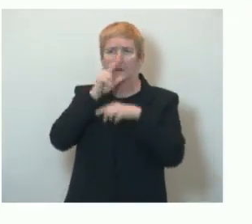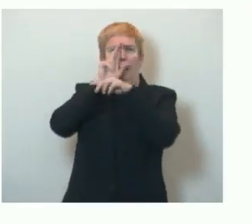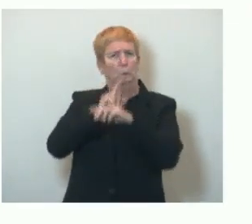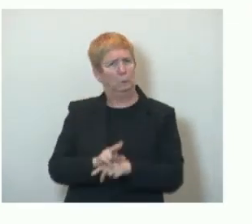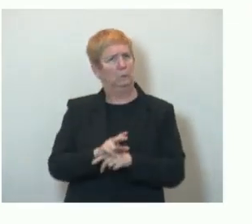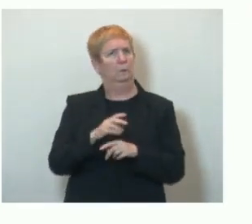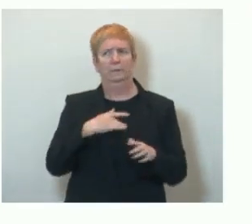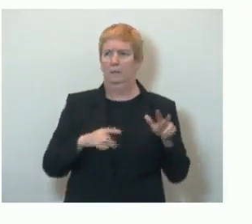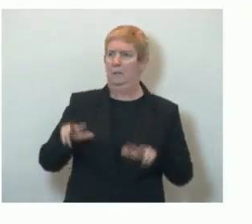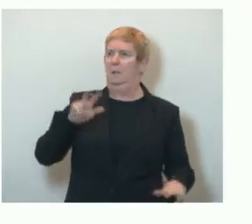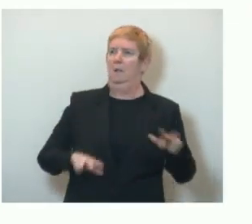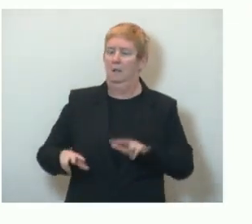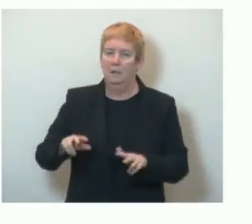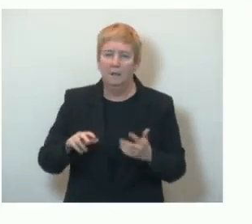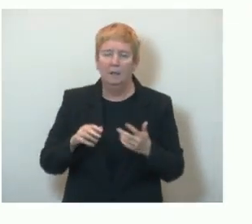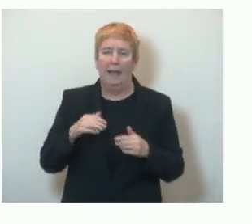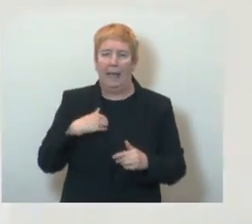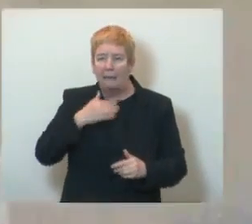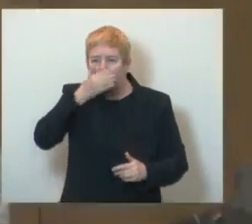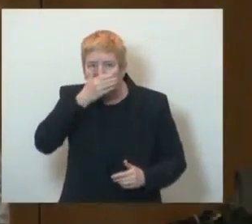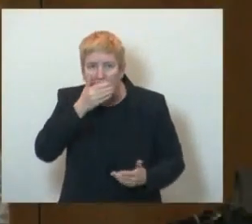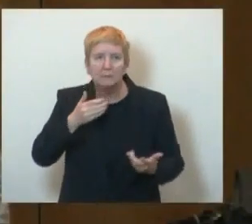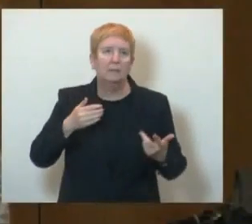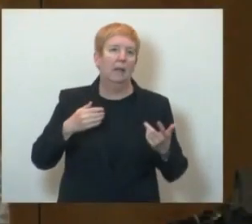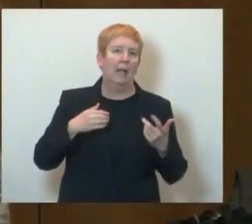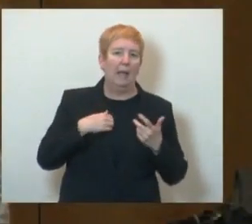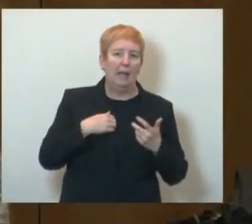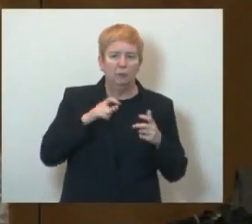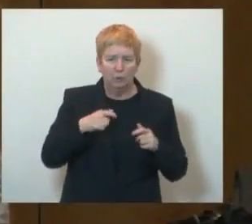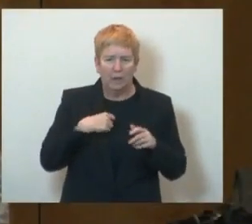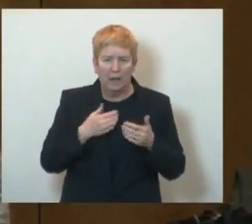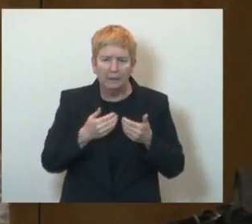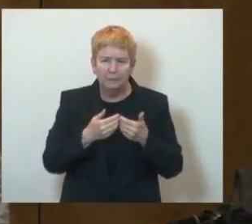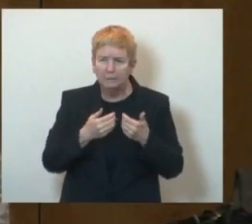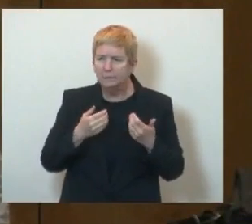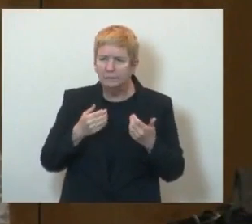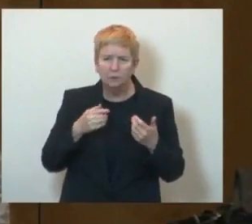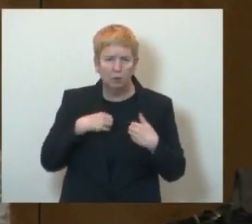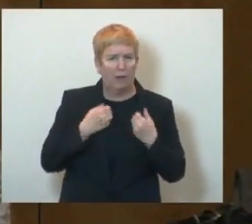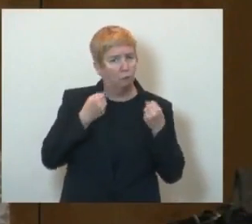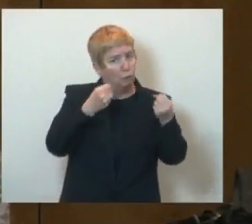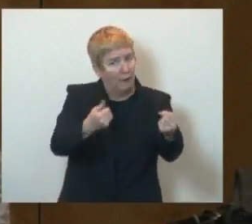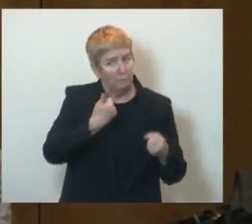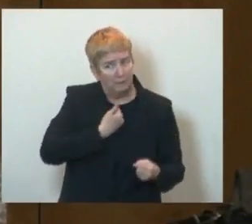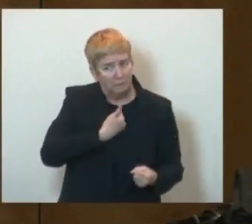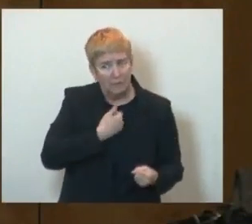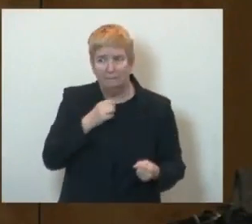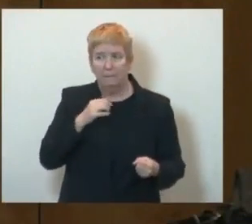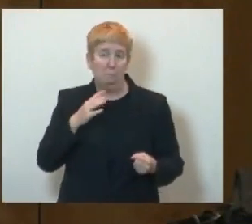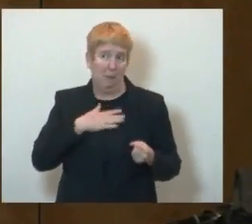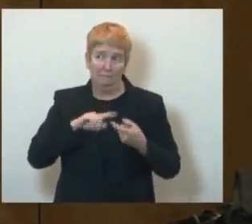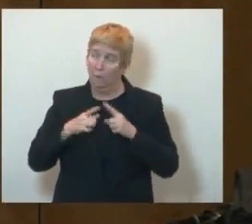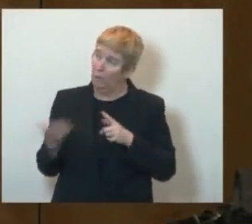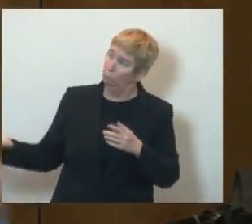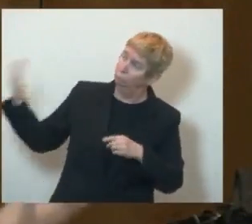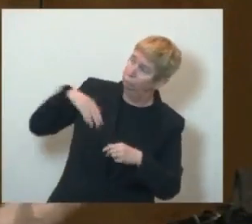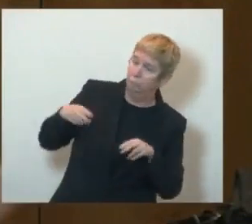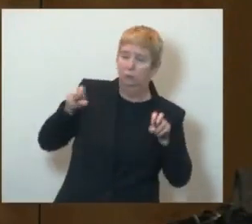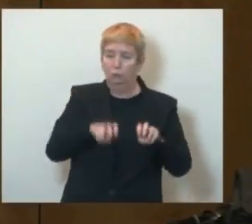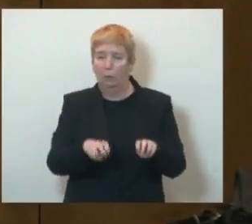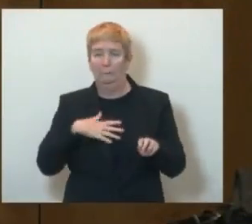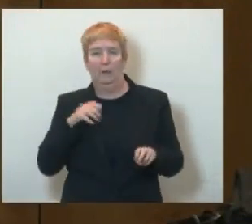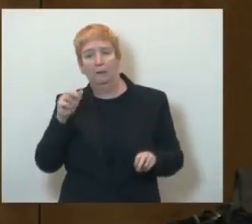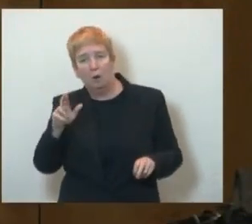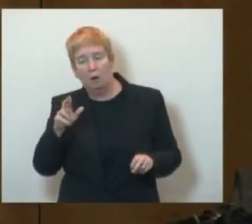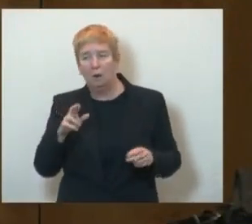ALTHOUGH I KNOW I TODAY IN THIS PRESS CONFERENCE, YOU KNOW, I’M NOT USED TO THINKING ABOUT CONFIGURATIONS IN THE CAR OR THINKING ABOUT THE FACT THAT GEE I CAN’T REALLY PICK SOMEONE ELSE